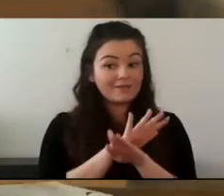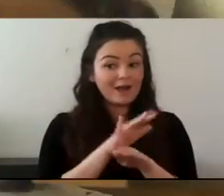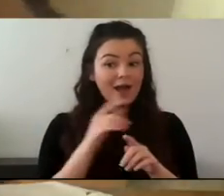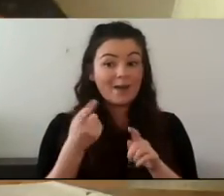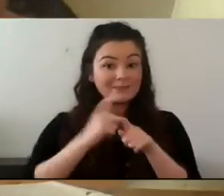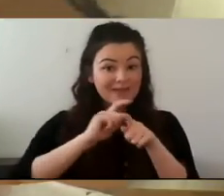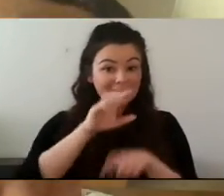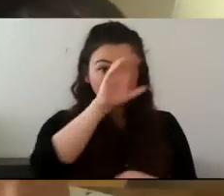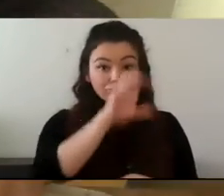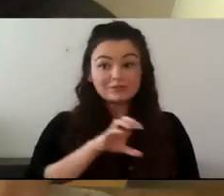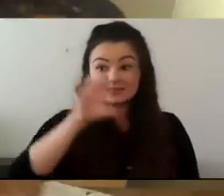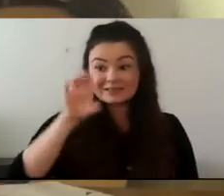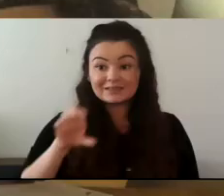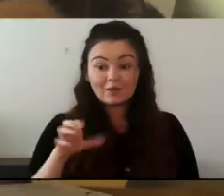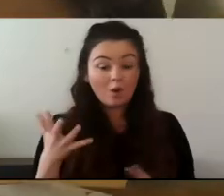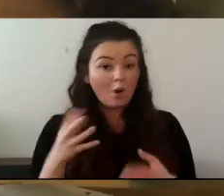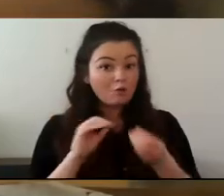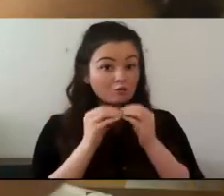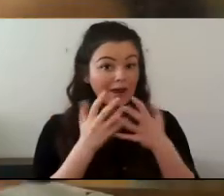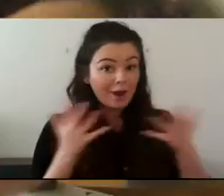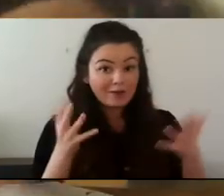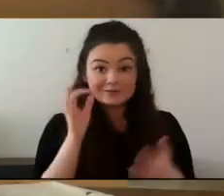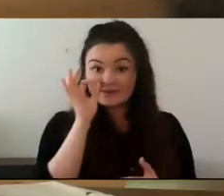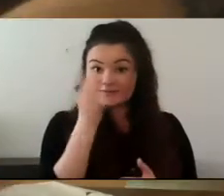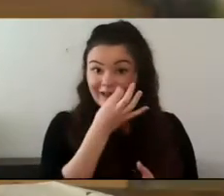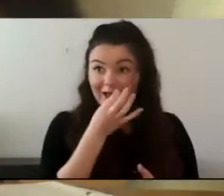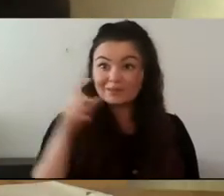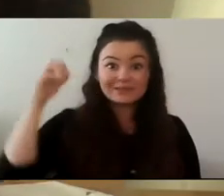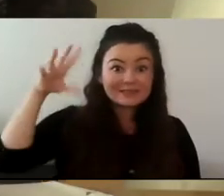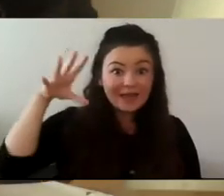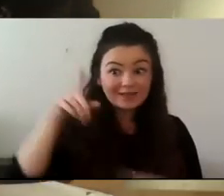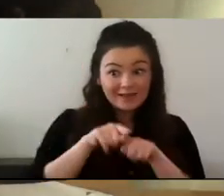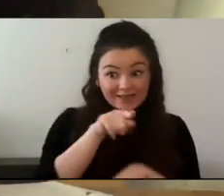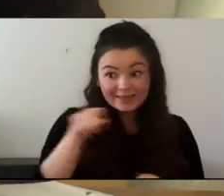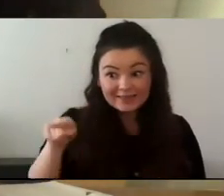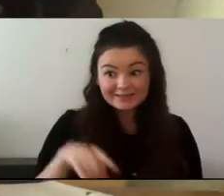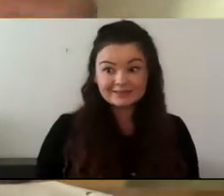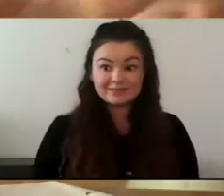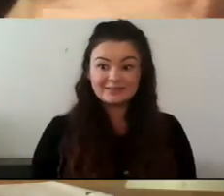prints or you could make lots of little flowers and suns like this and cover your bag with them.